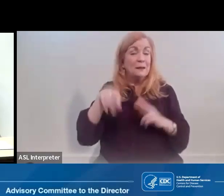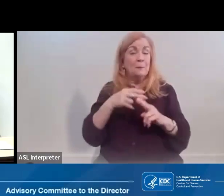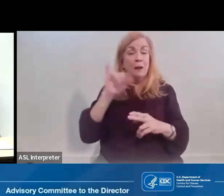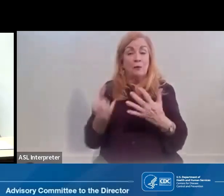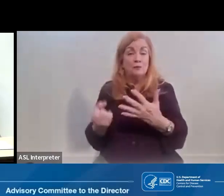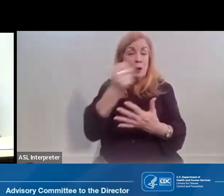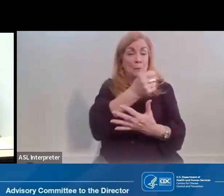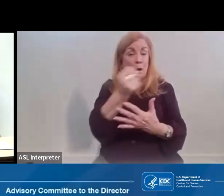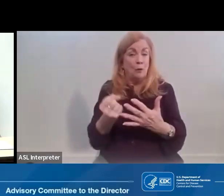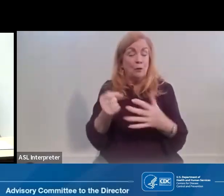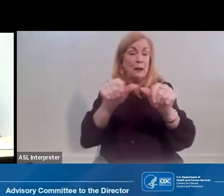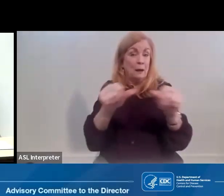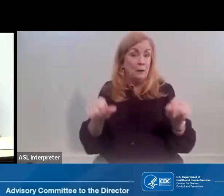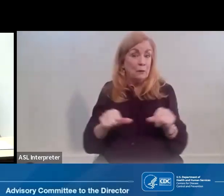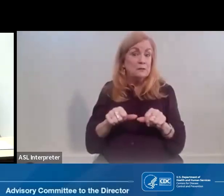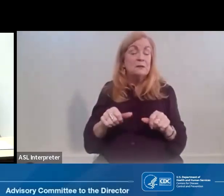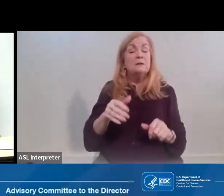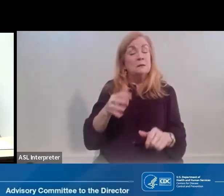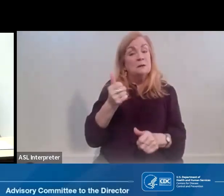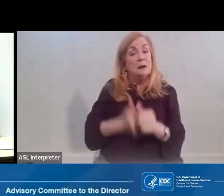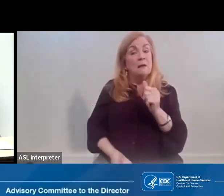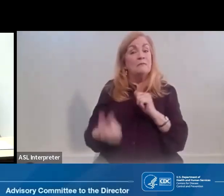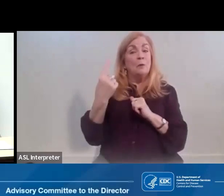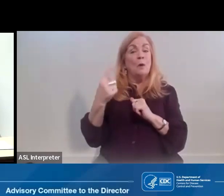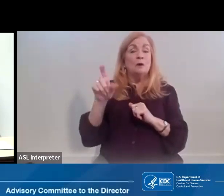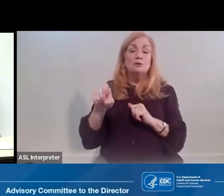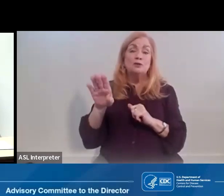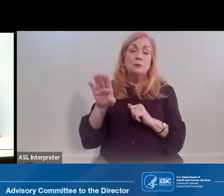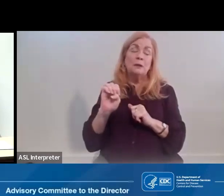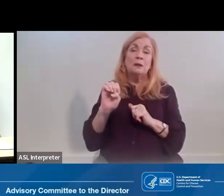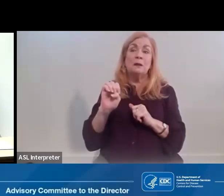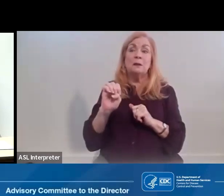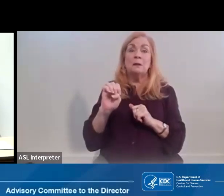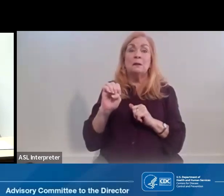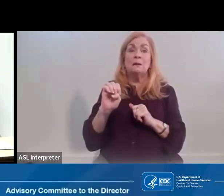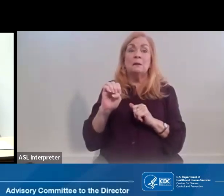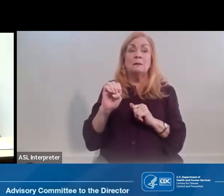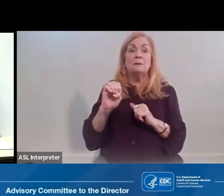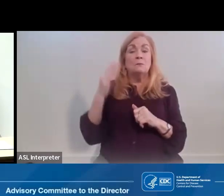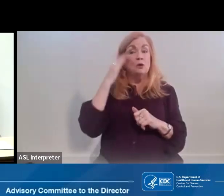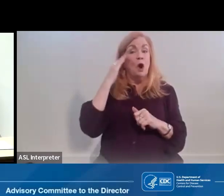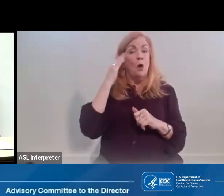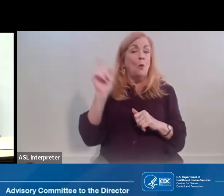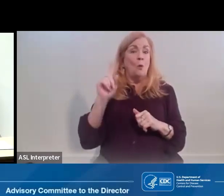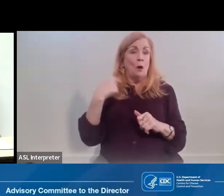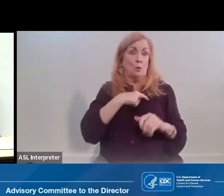that everybody should be at least read in and knowing where we're going in it and, you know,